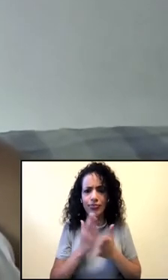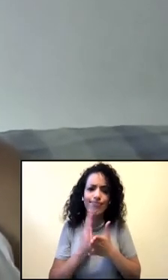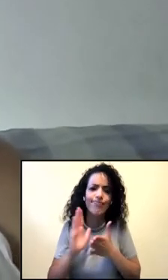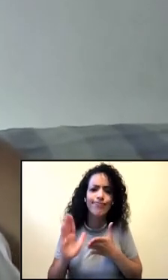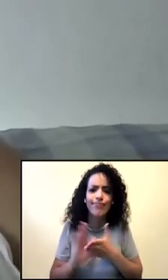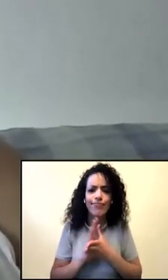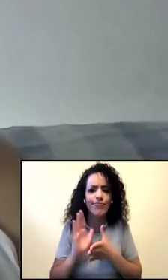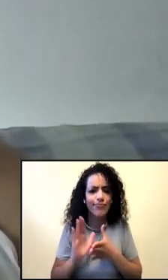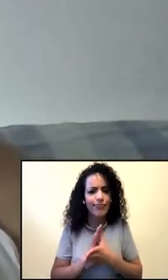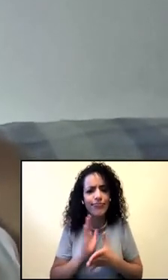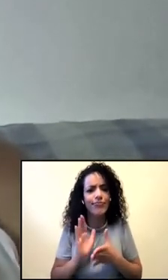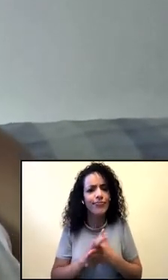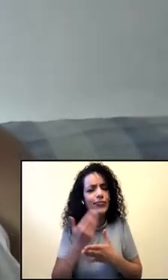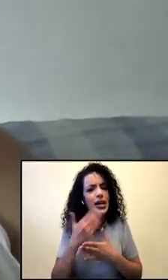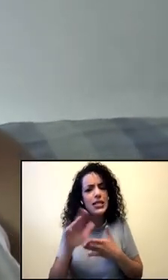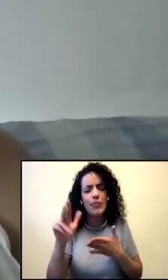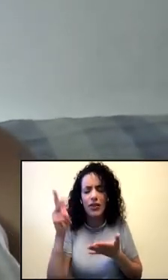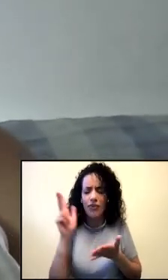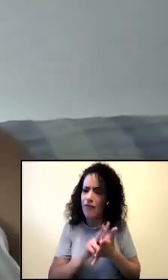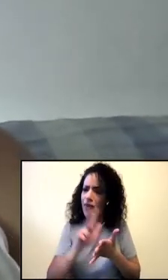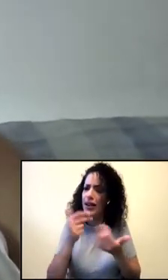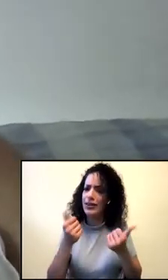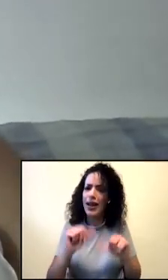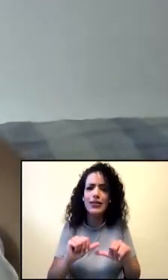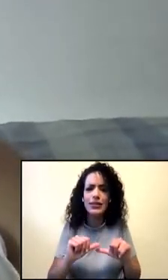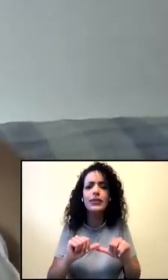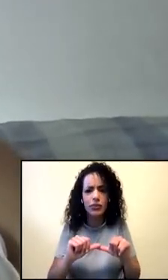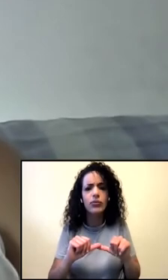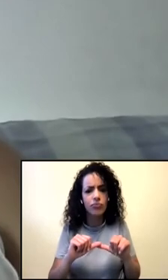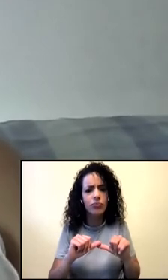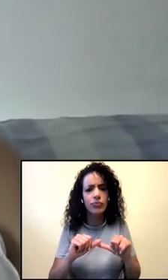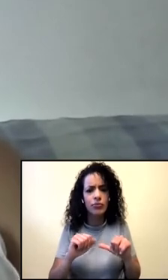it is being validated, and we shouldn't wait for anyone else to validate it for us.